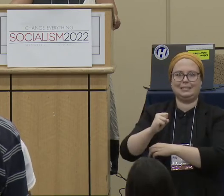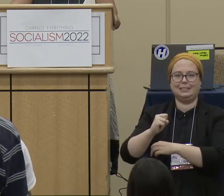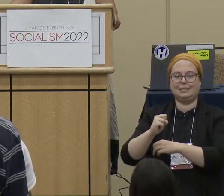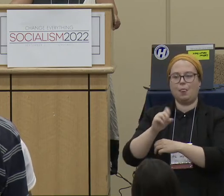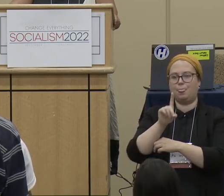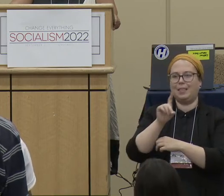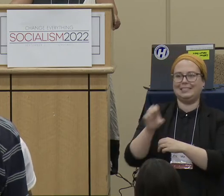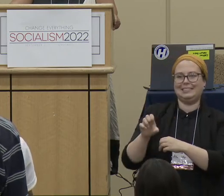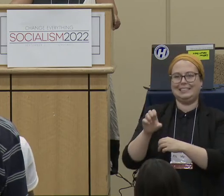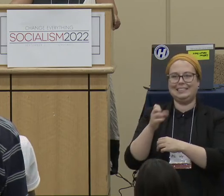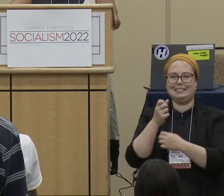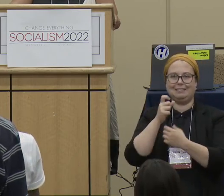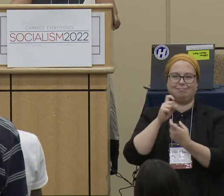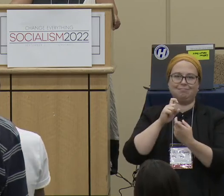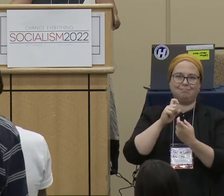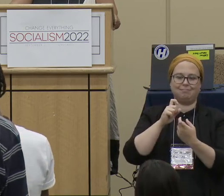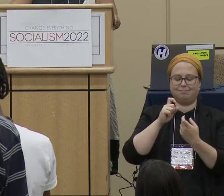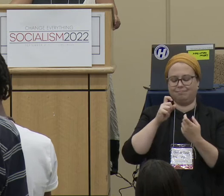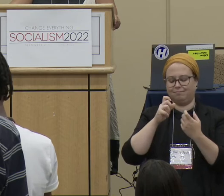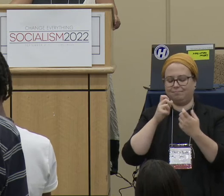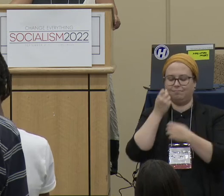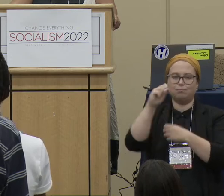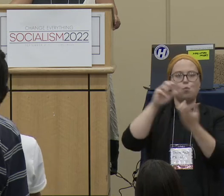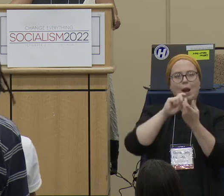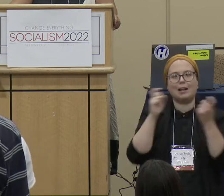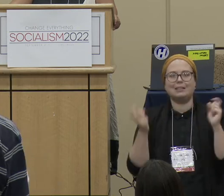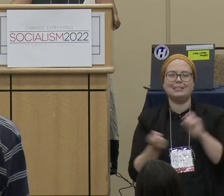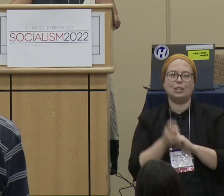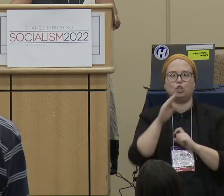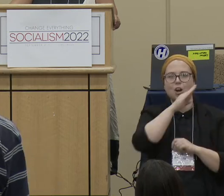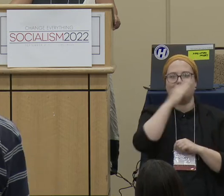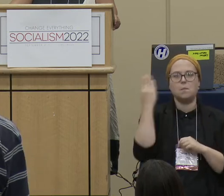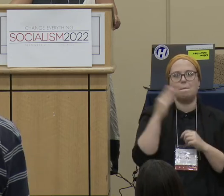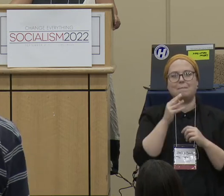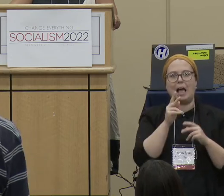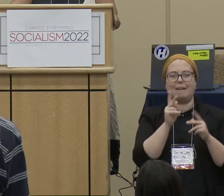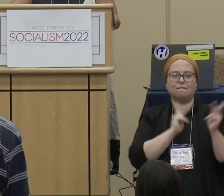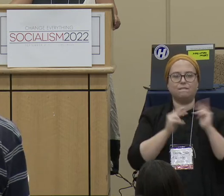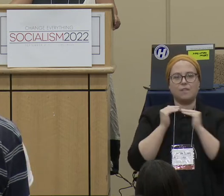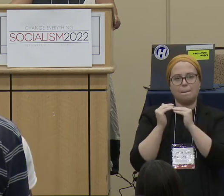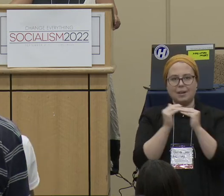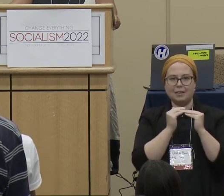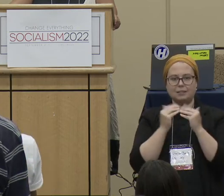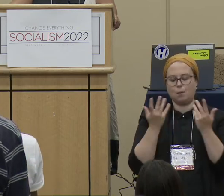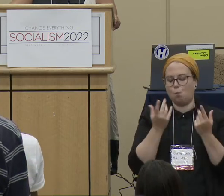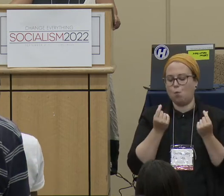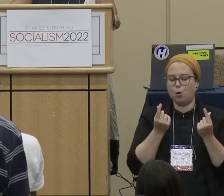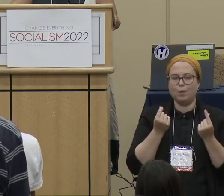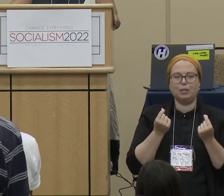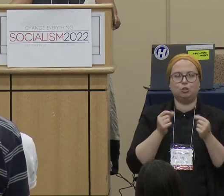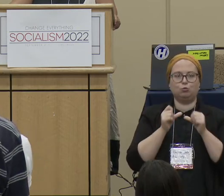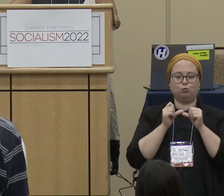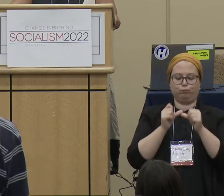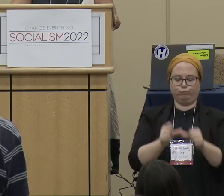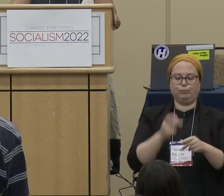educators do to kind of resist the de-radicalization of Black